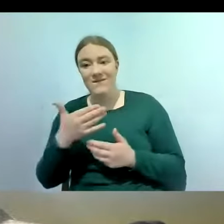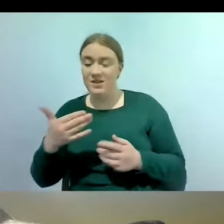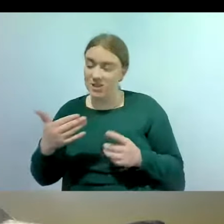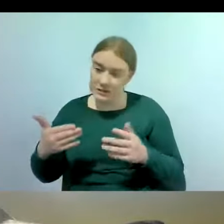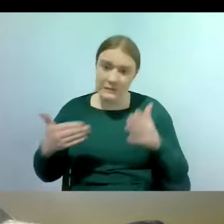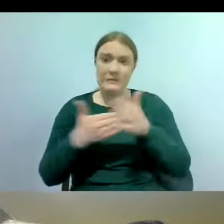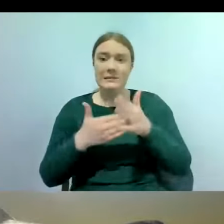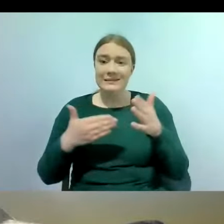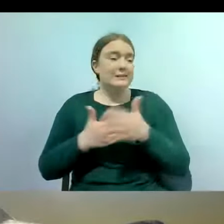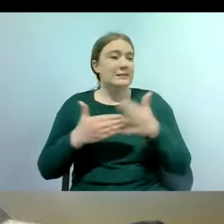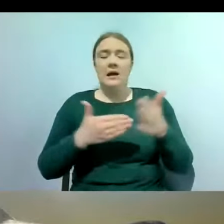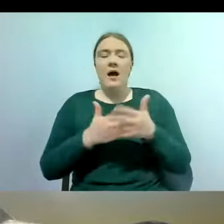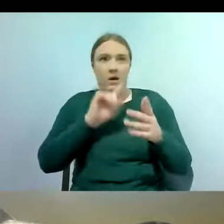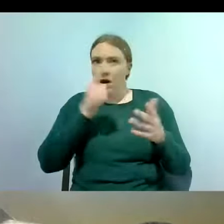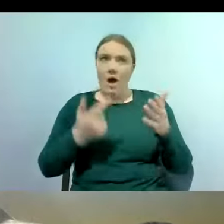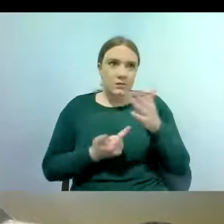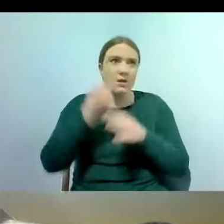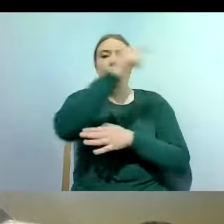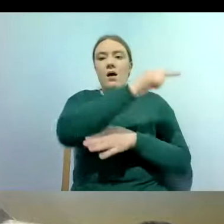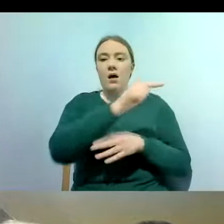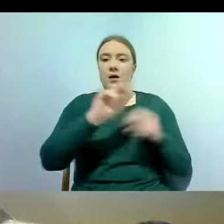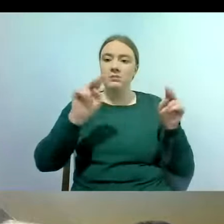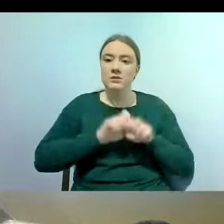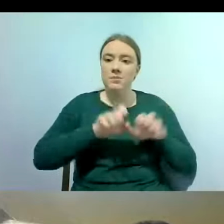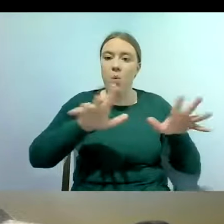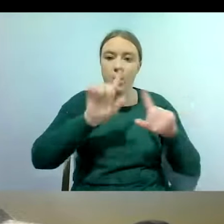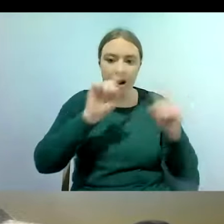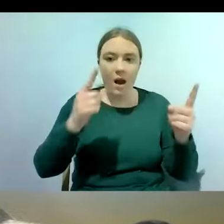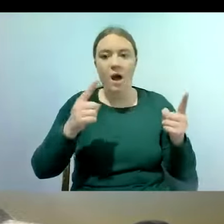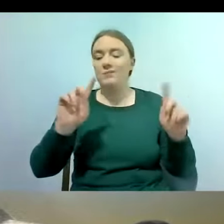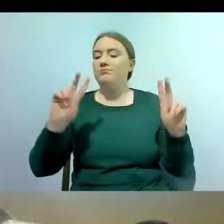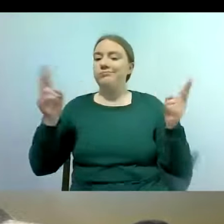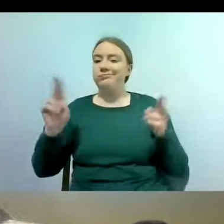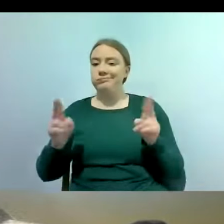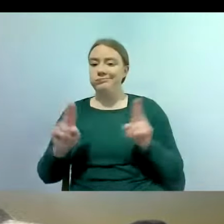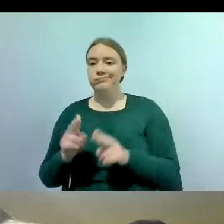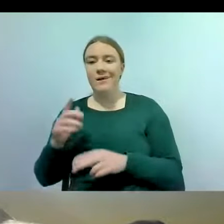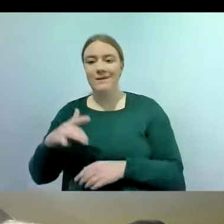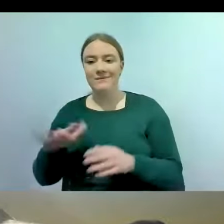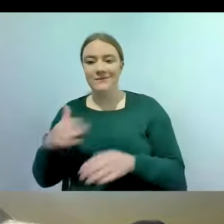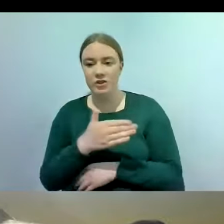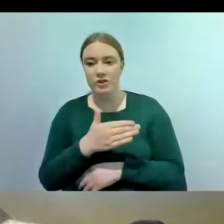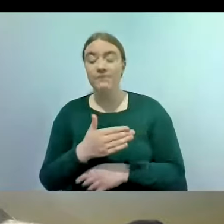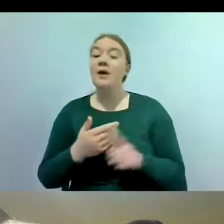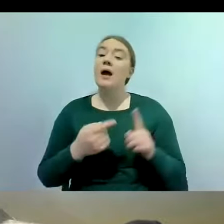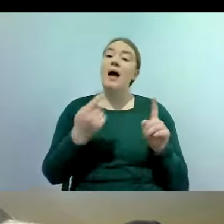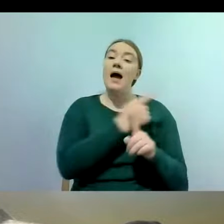populations and in fact across the north atlantic for for species in which data is available